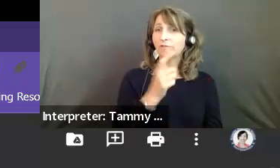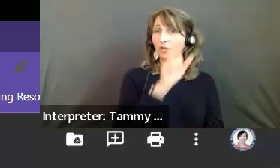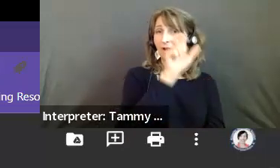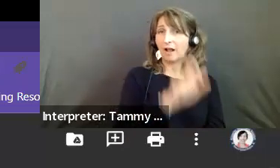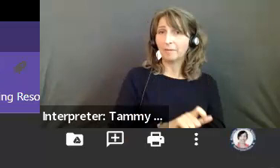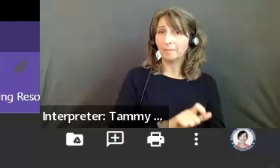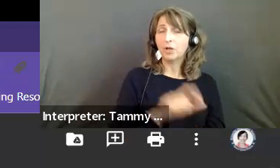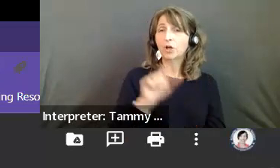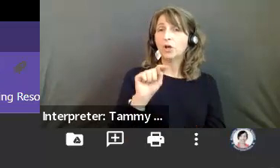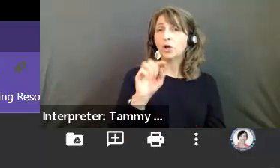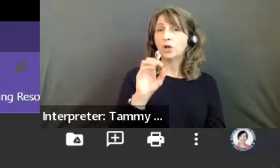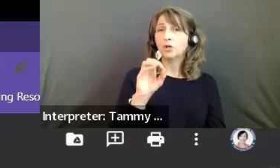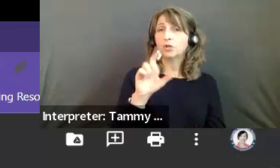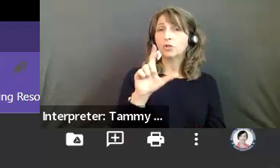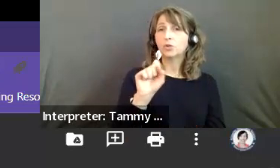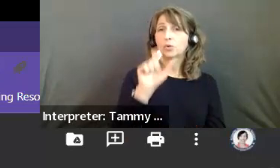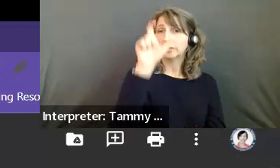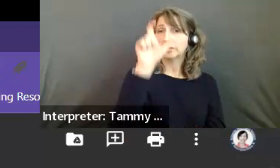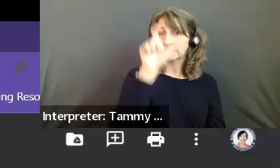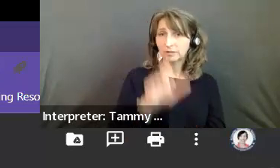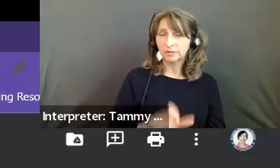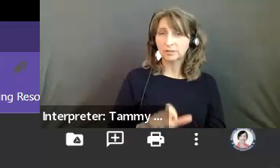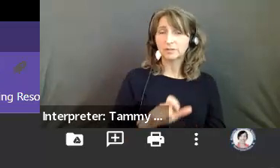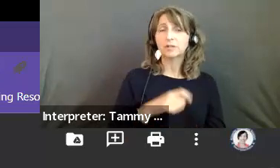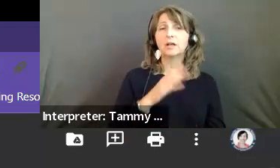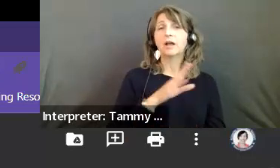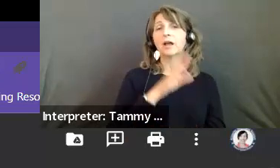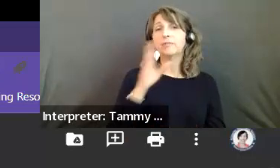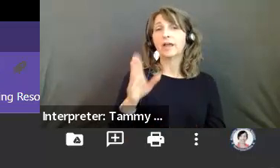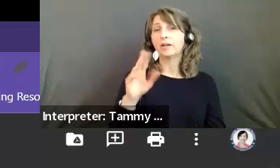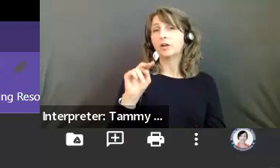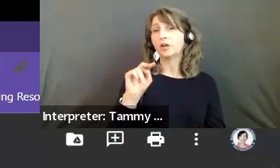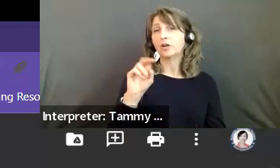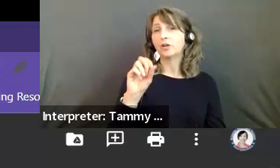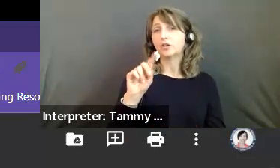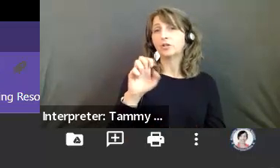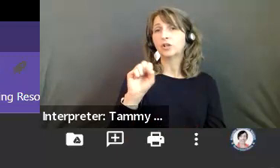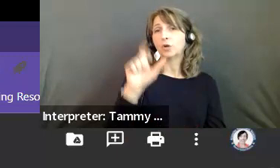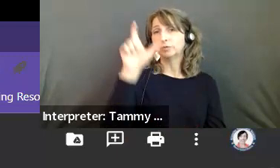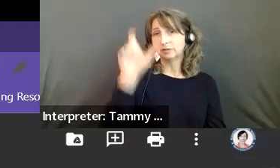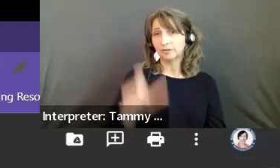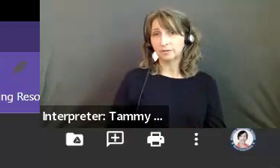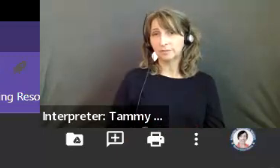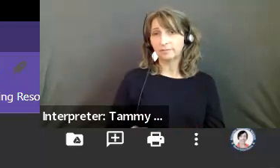The tools and strategies are listed in the second column and then there's a notes column in the last column.